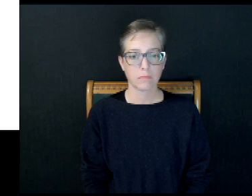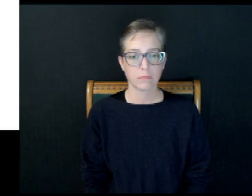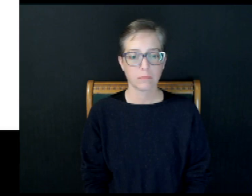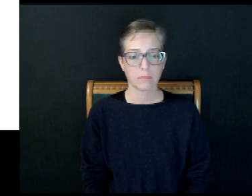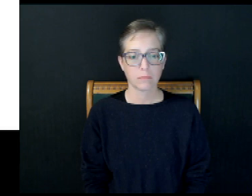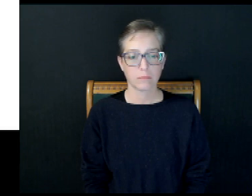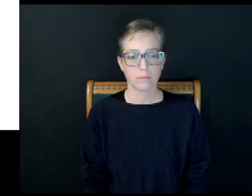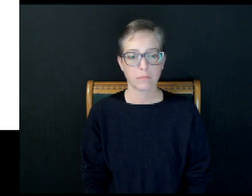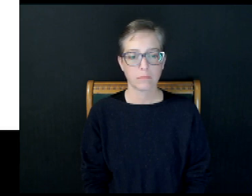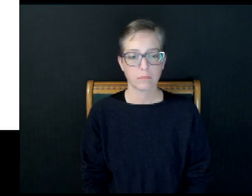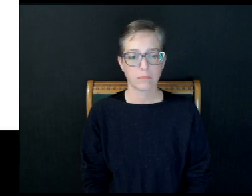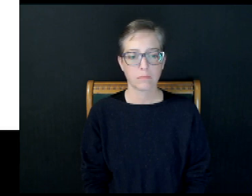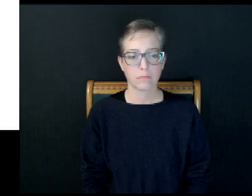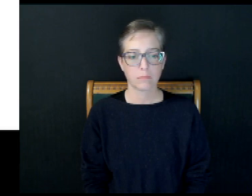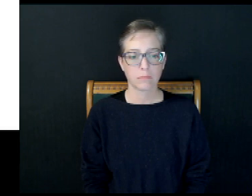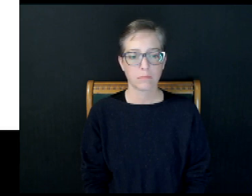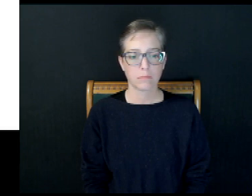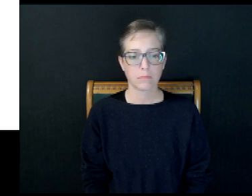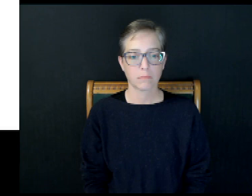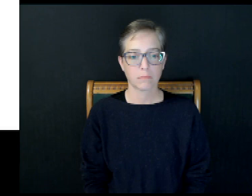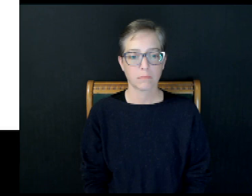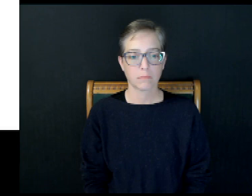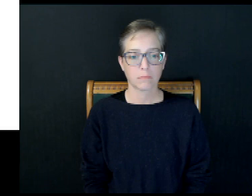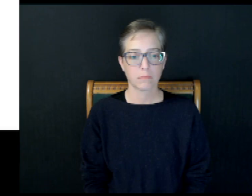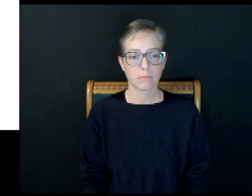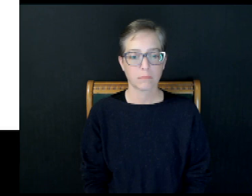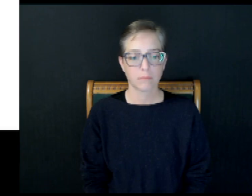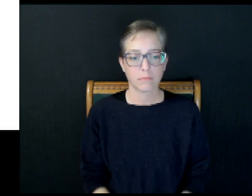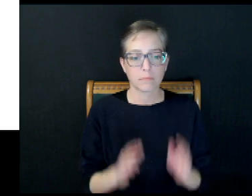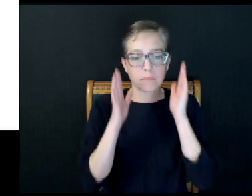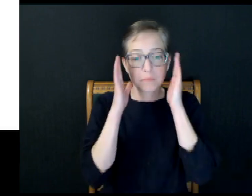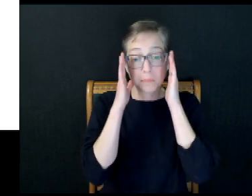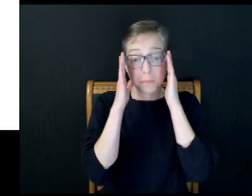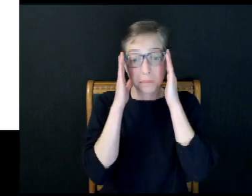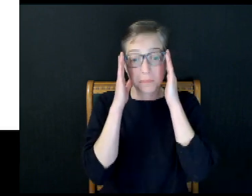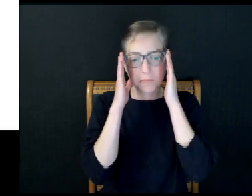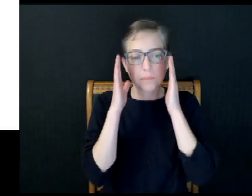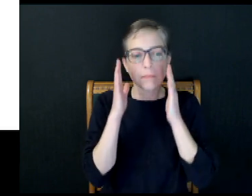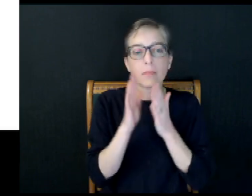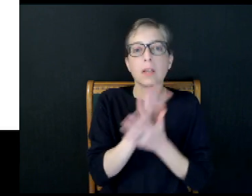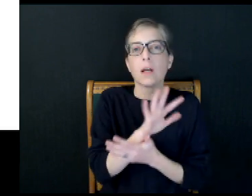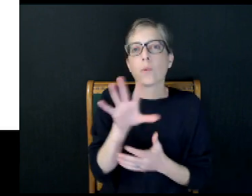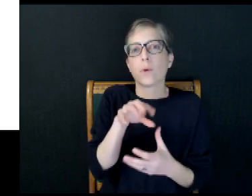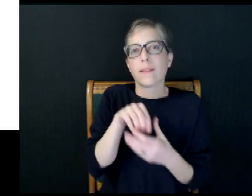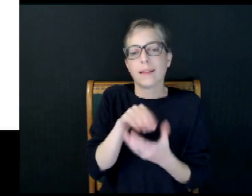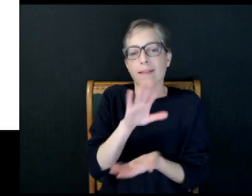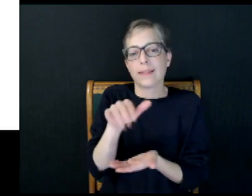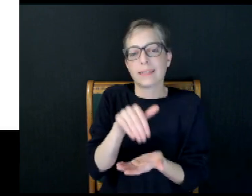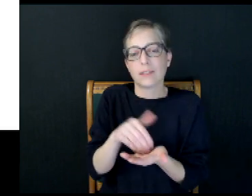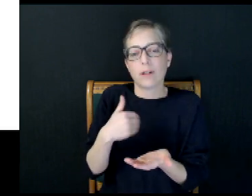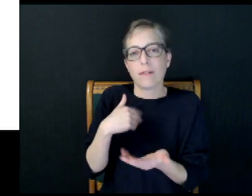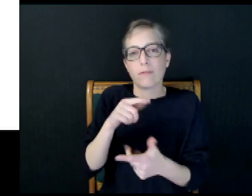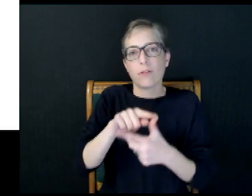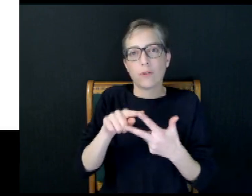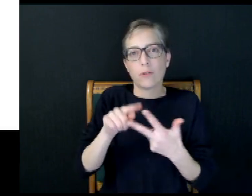findings and trainings for stakeholders. Within the center, we have three aims to generate detailed knowledge about